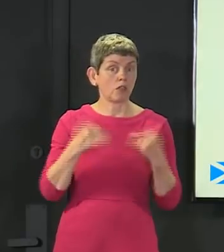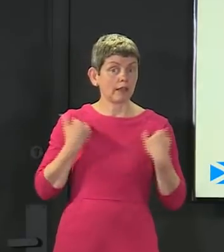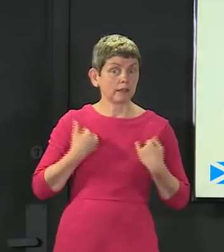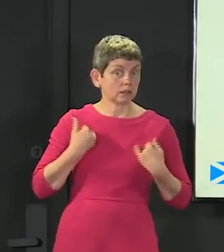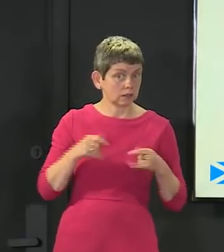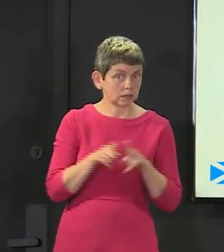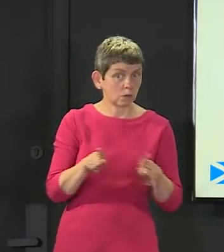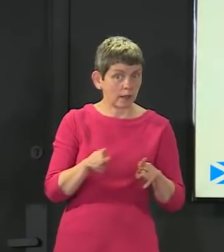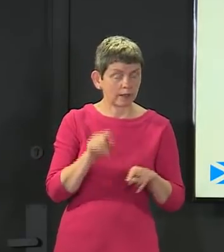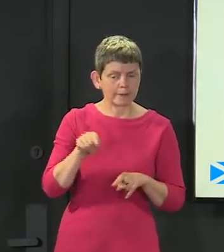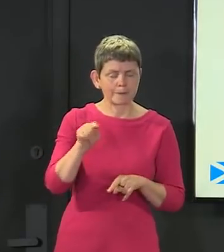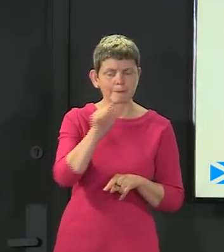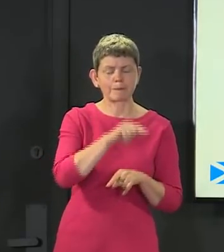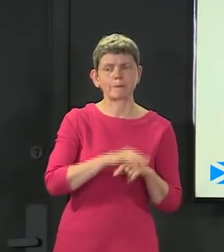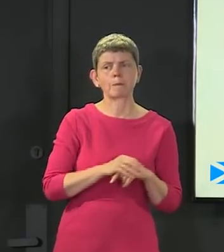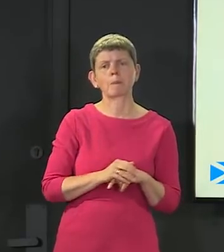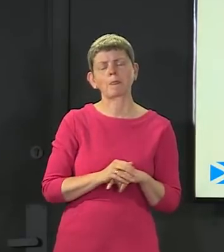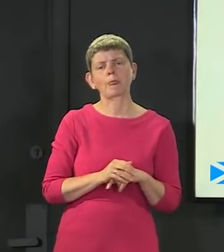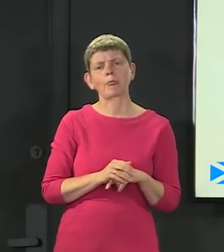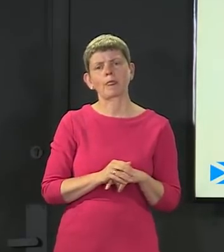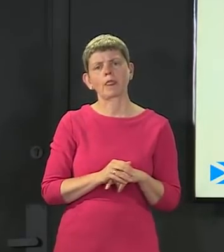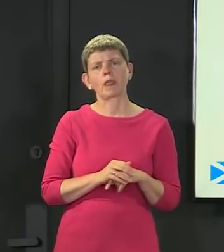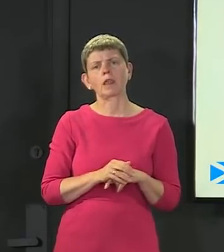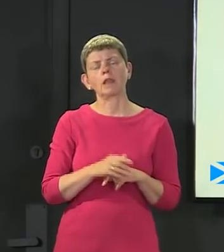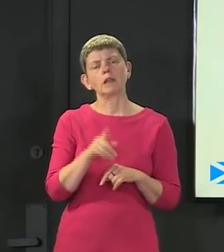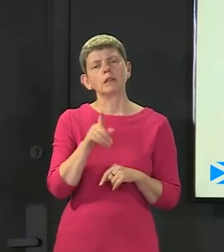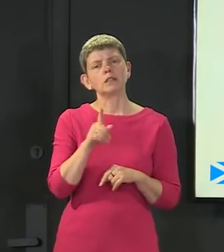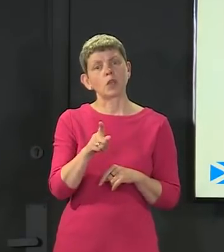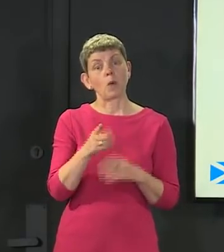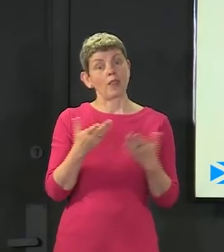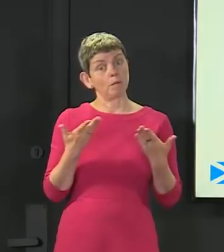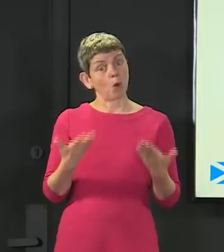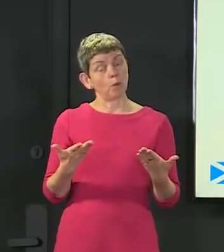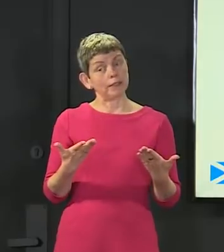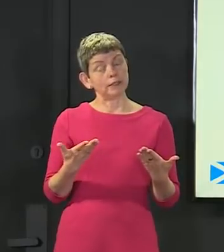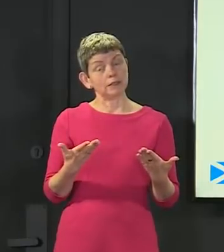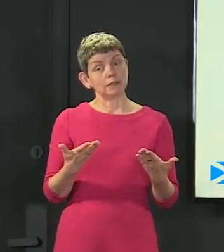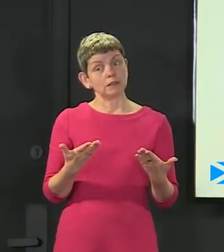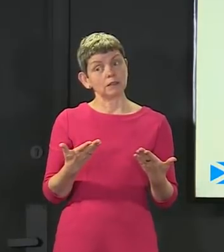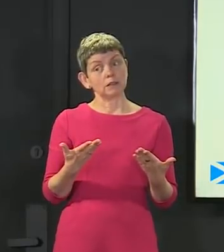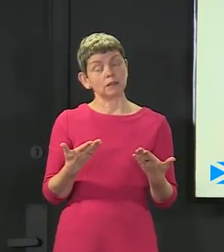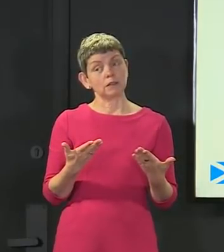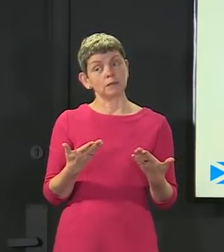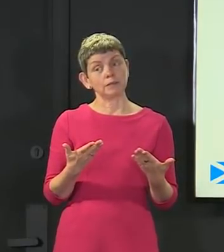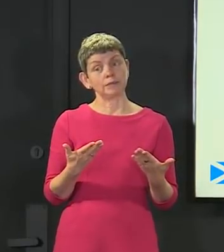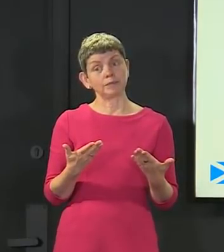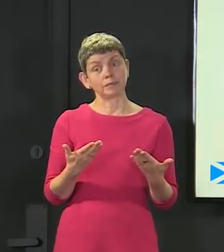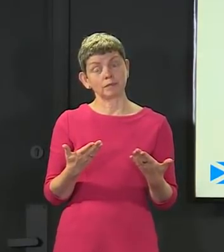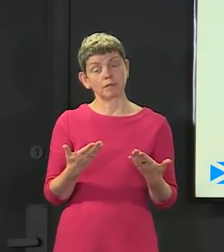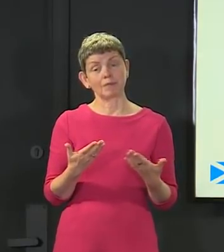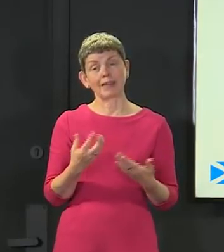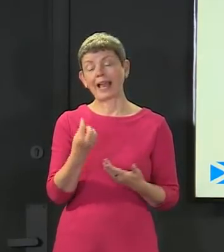time in the future as well so at this moment in time um there is been a slight increase in the